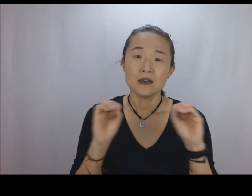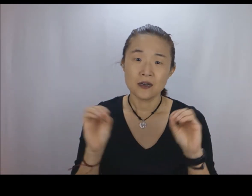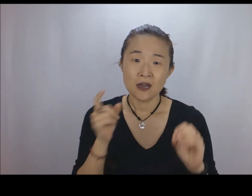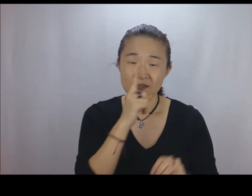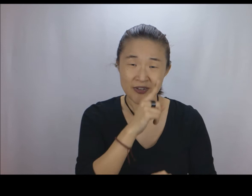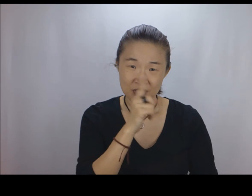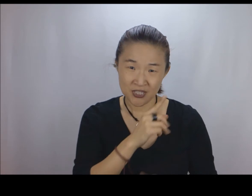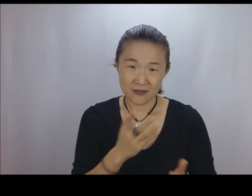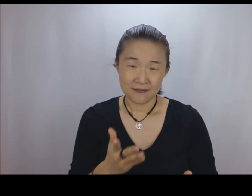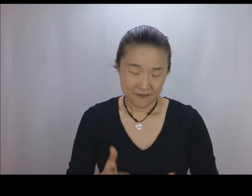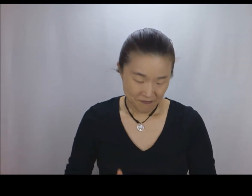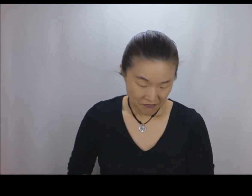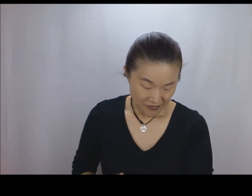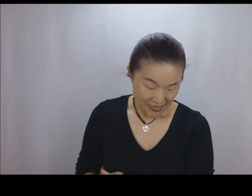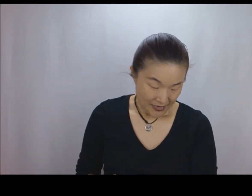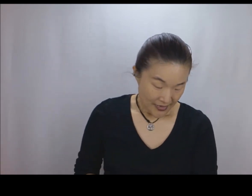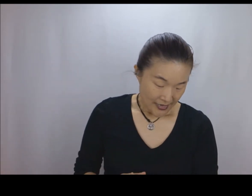nonfiction